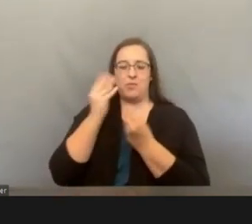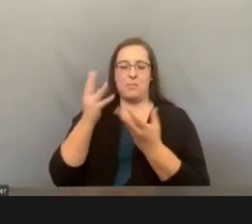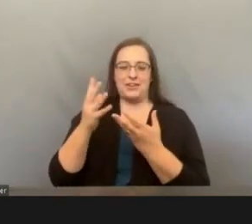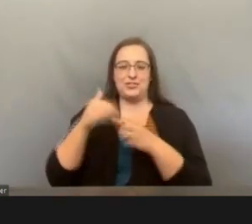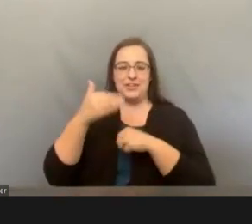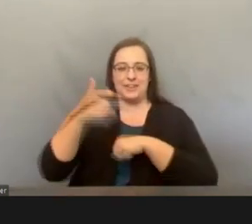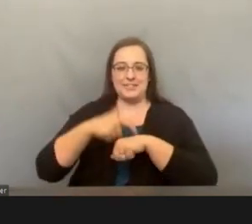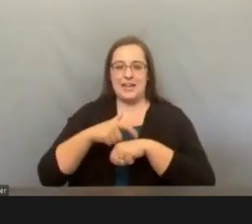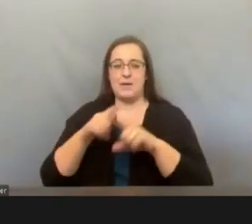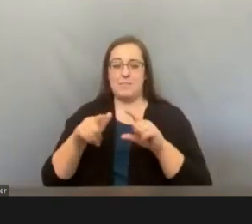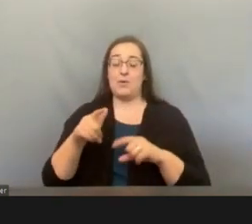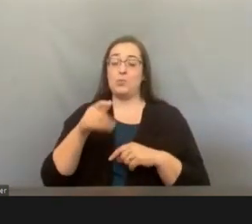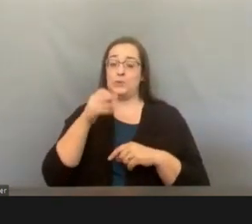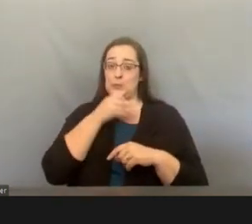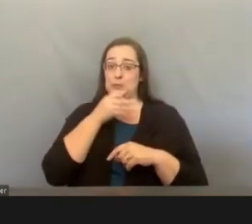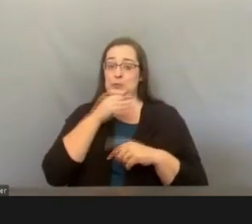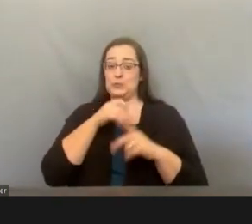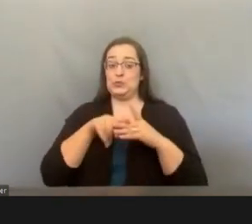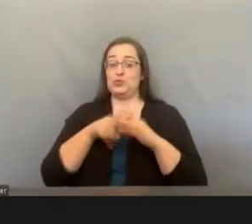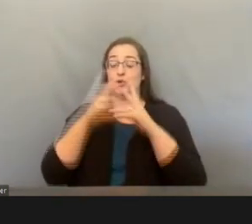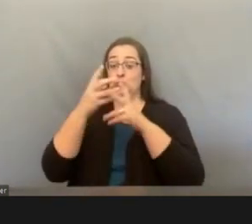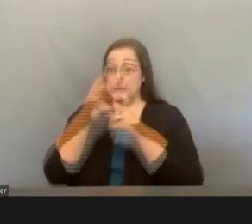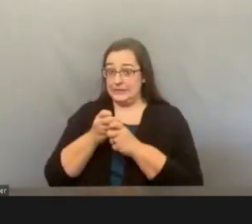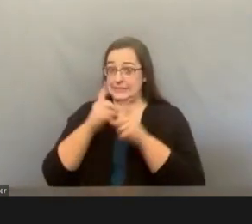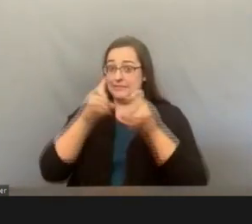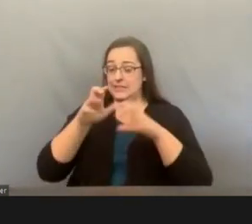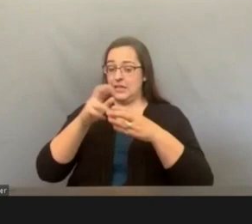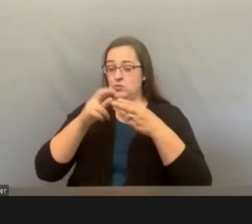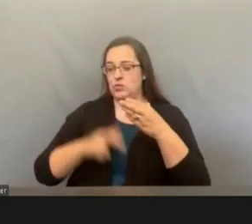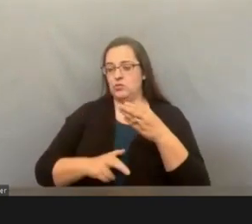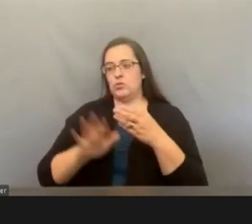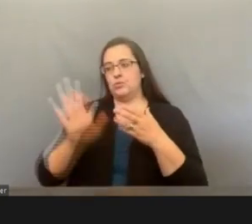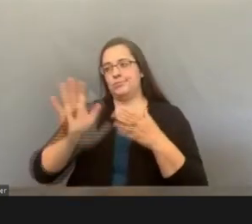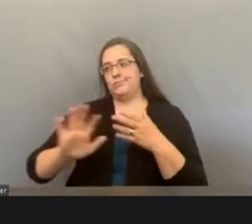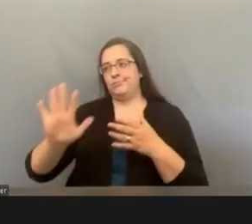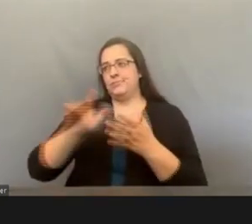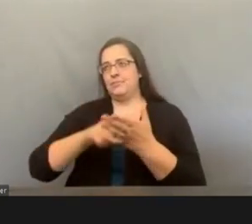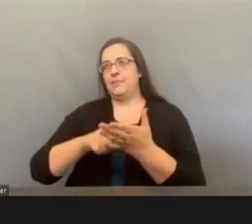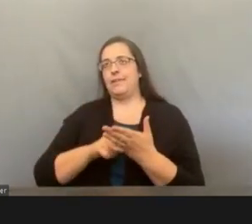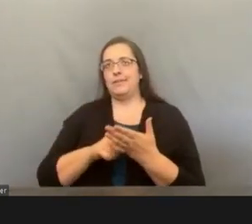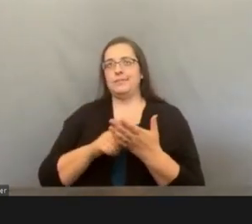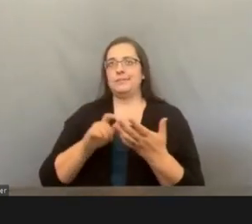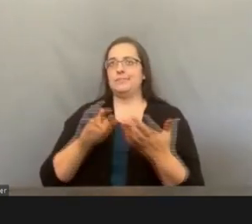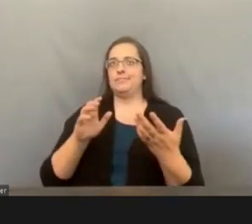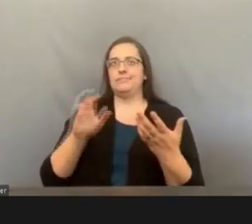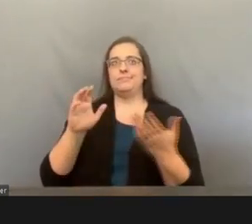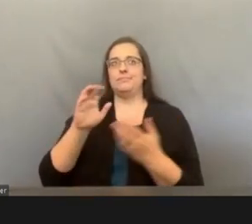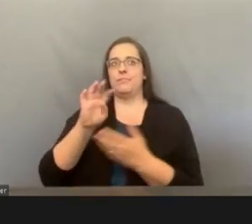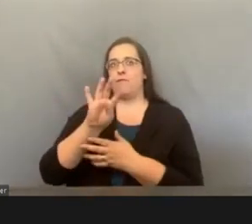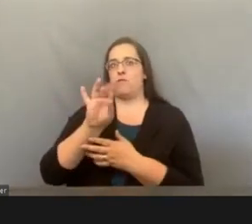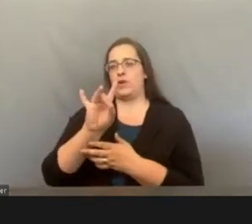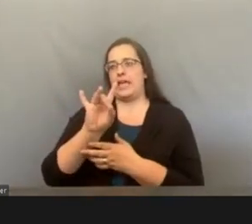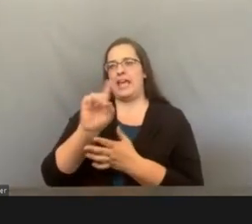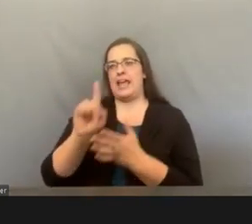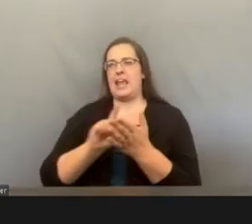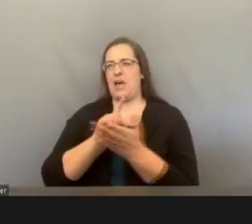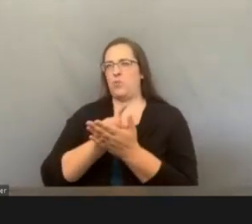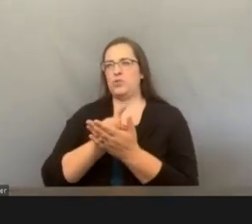CONFERENCES THAT WOULD BE GREAT SO I CAN GET THAT DATA FOR YOU AND BRING IT TO THE PRESS CONFERENCE.